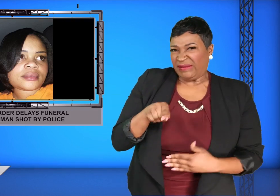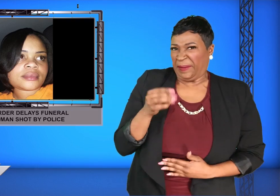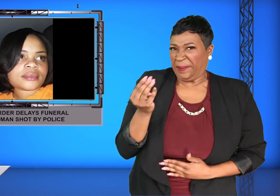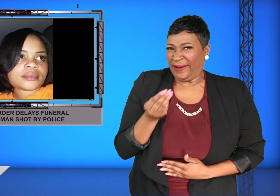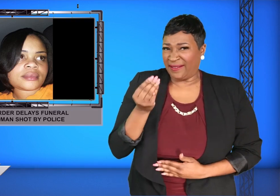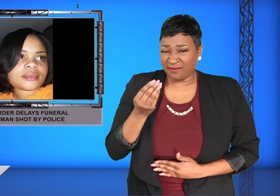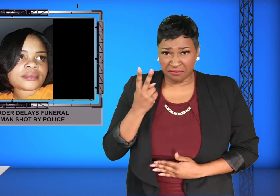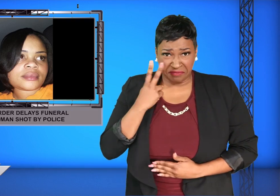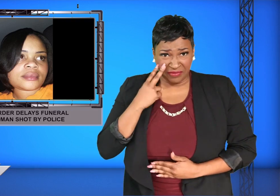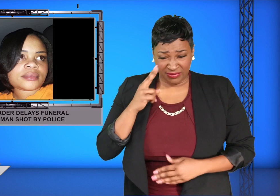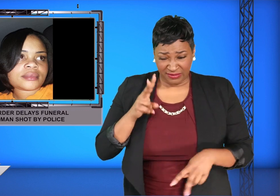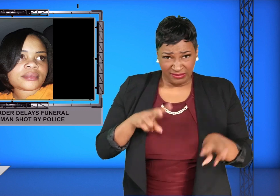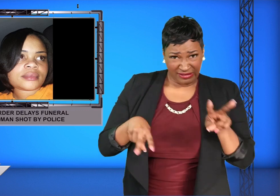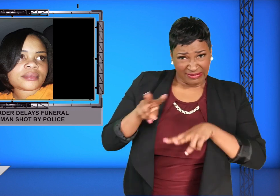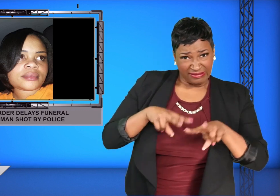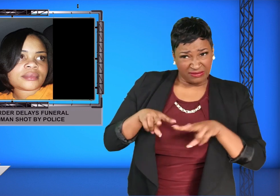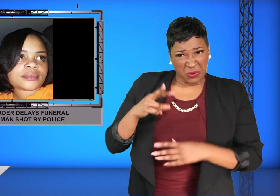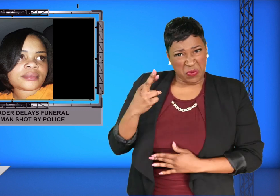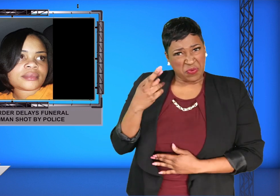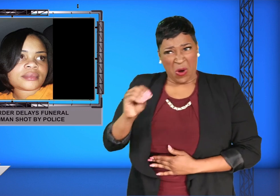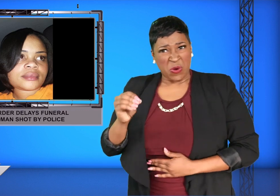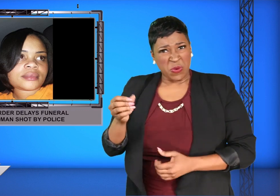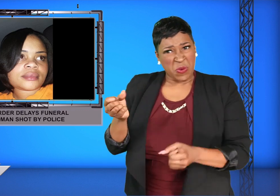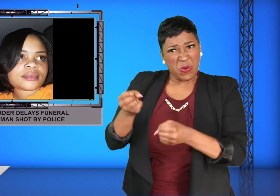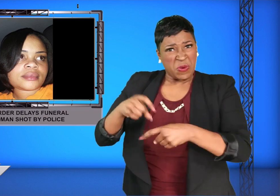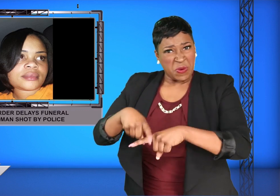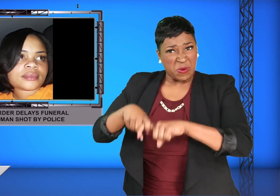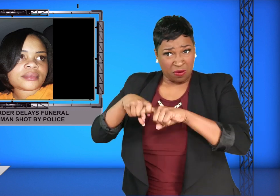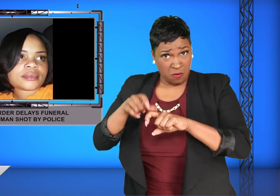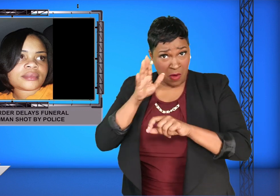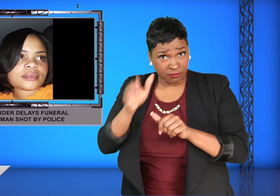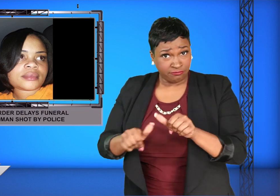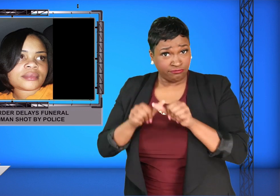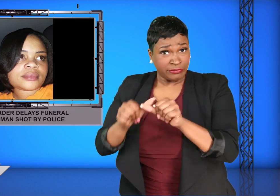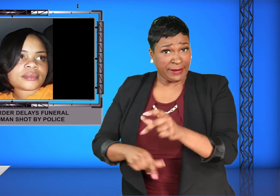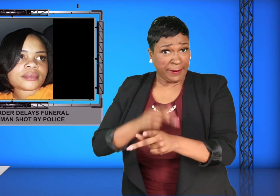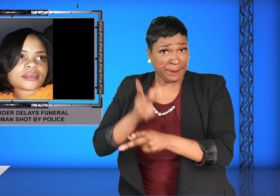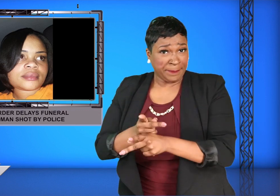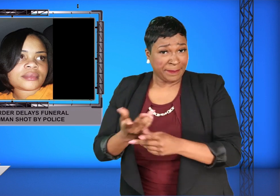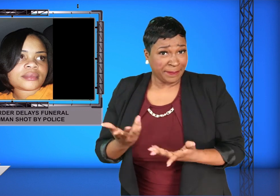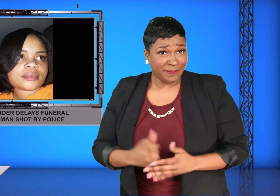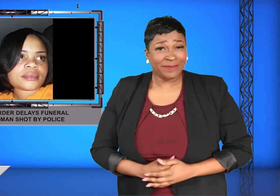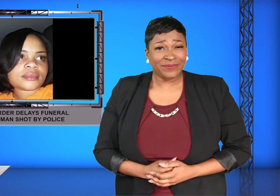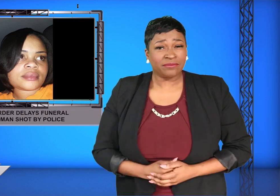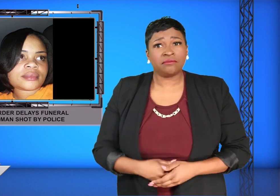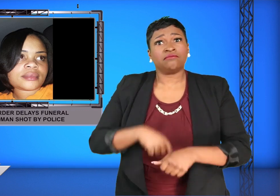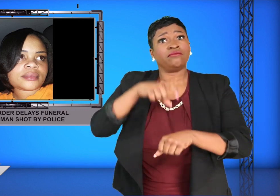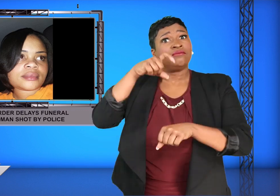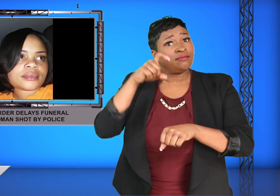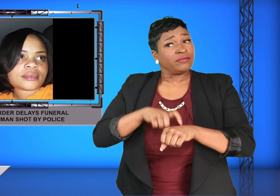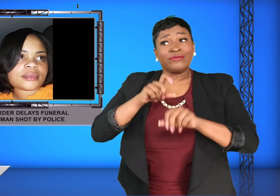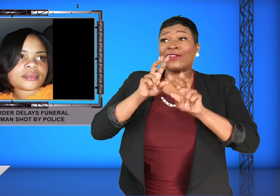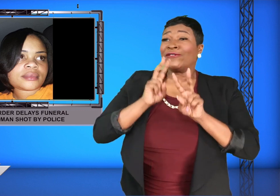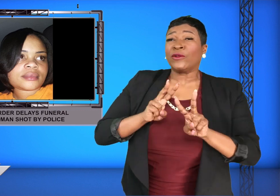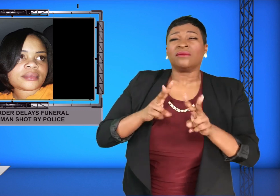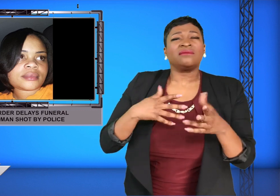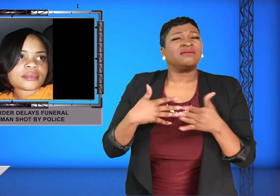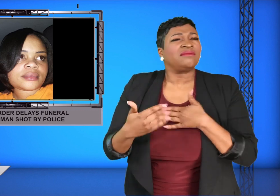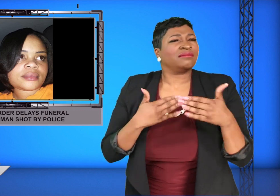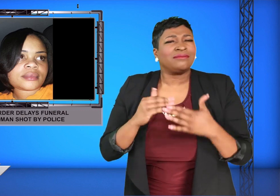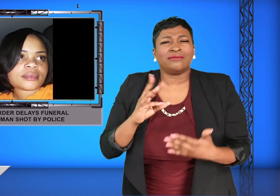A hearing is set for Monday to determine if the restraining order will continue.